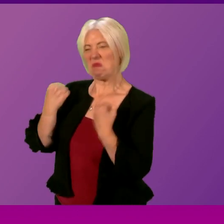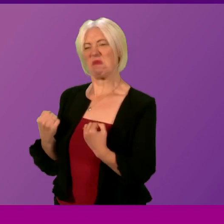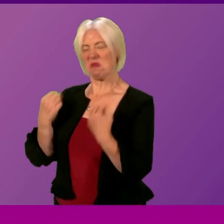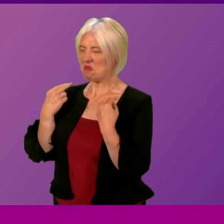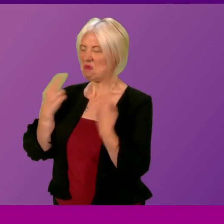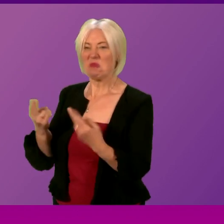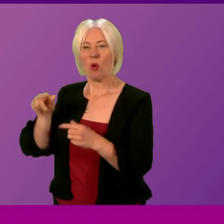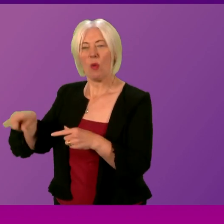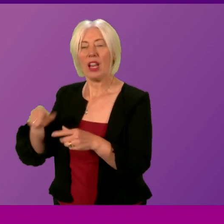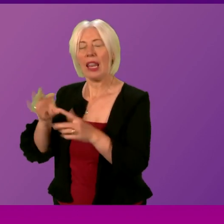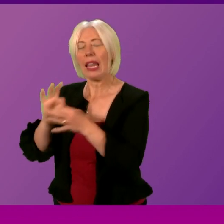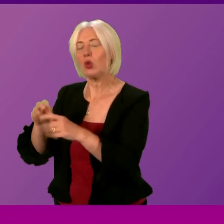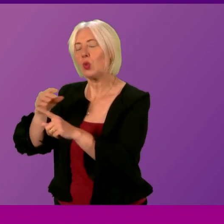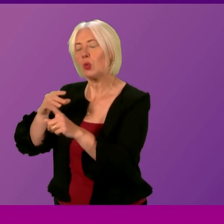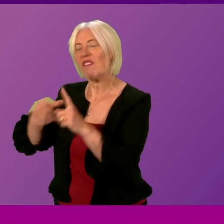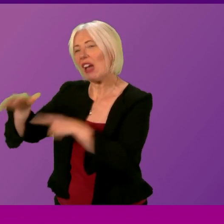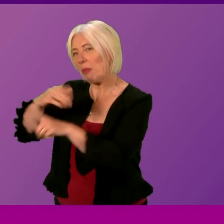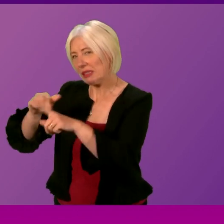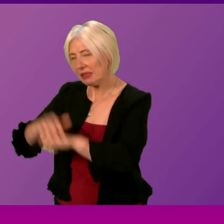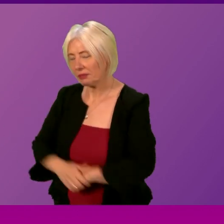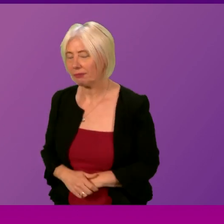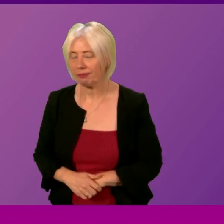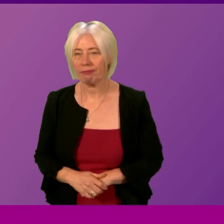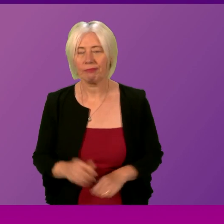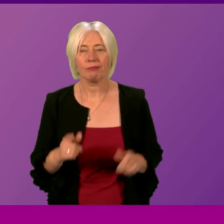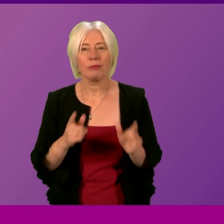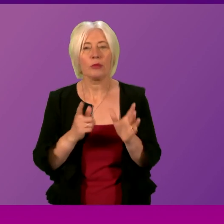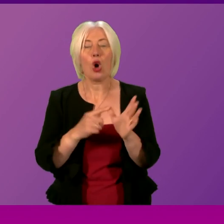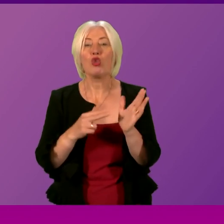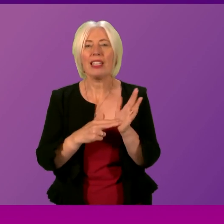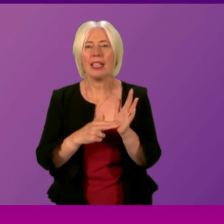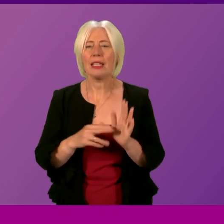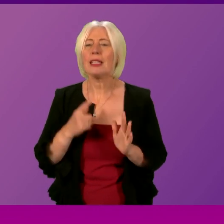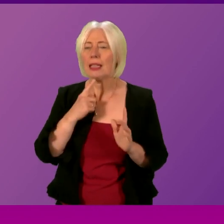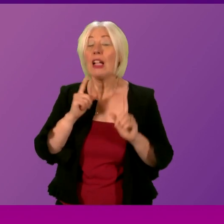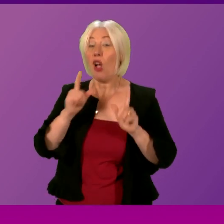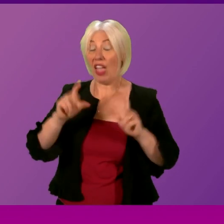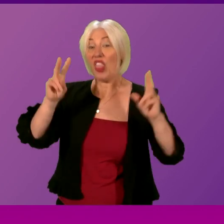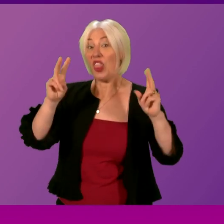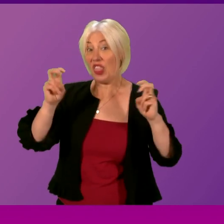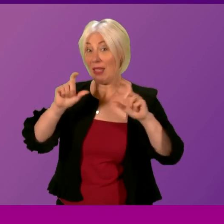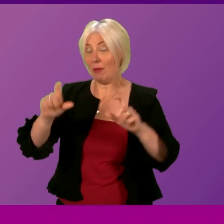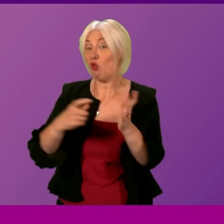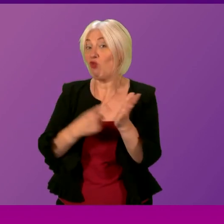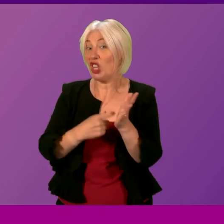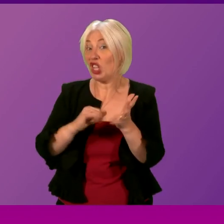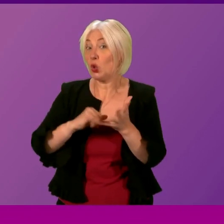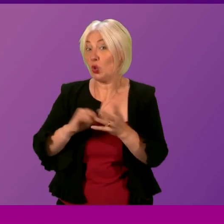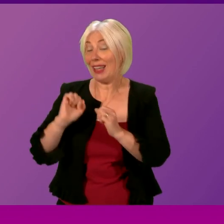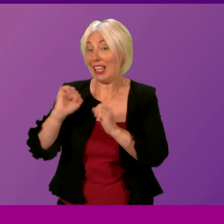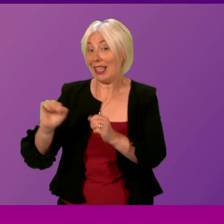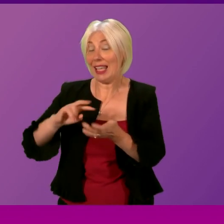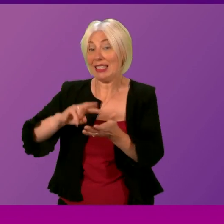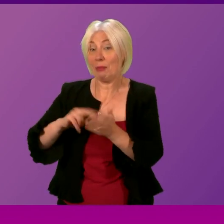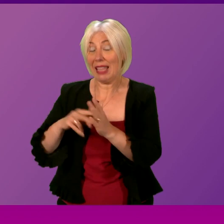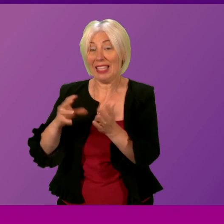I will stay on the theme of Rishi Sunak’s plan to ditch the UK Government’s key net